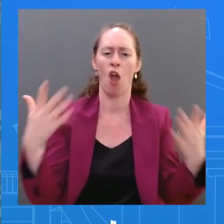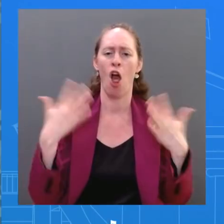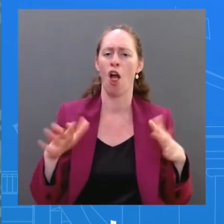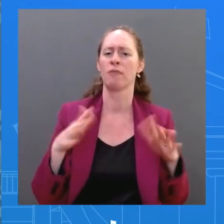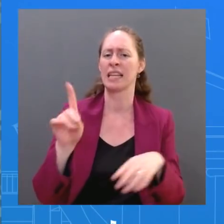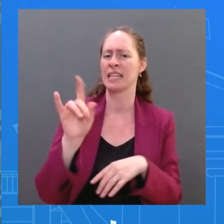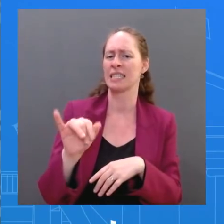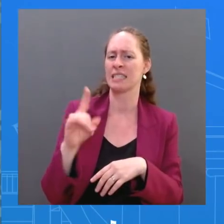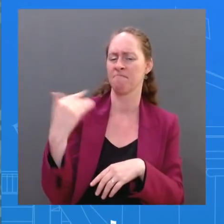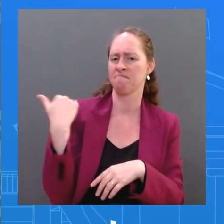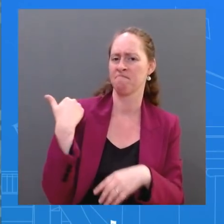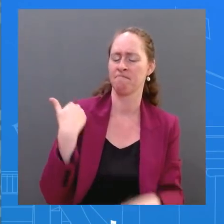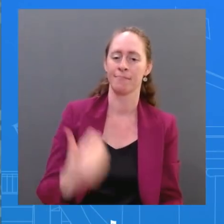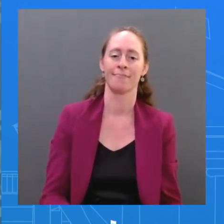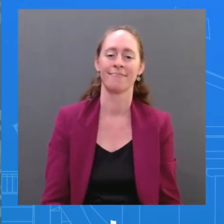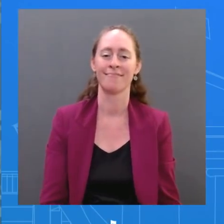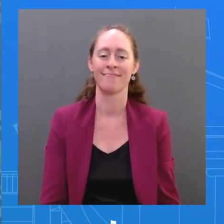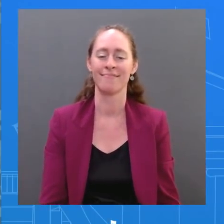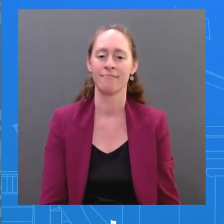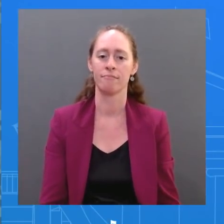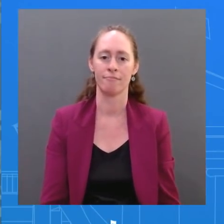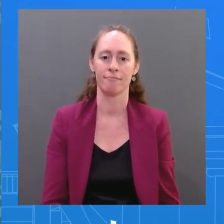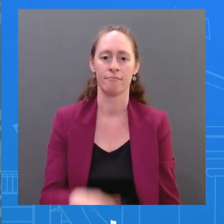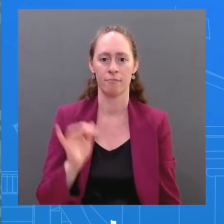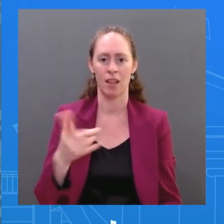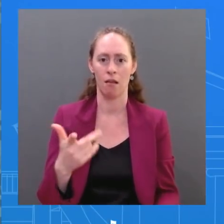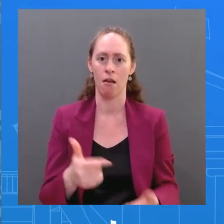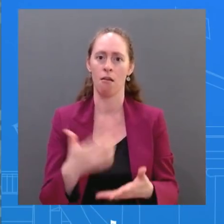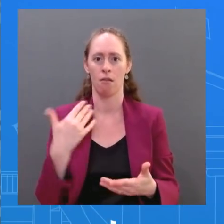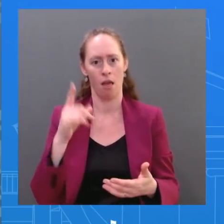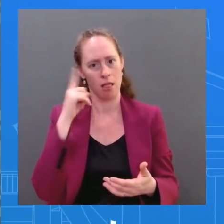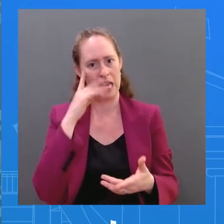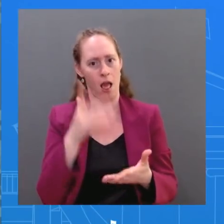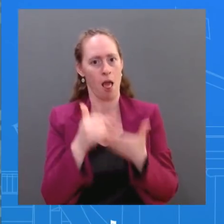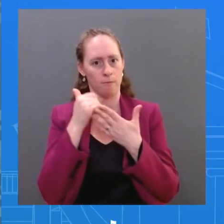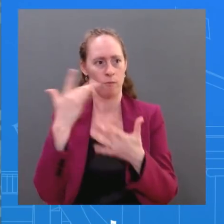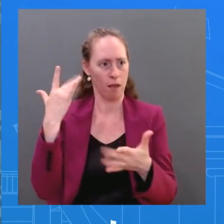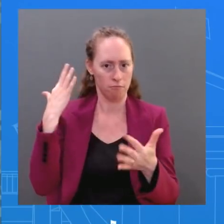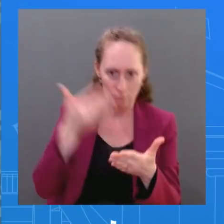when you're talking about providing safe medication, FDA-approved medication